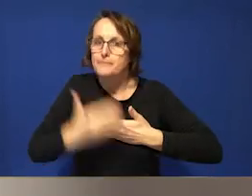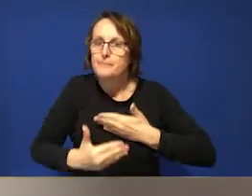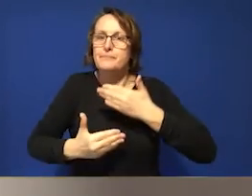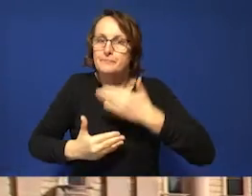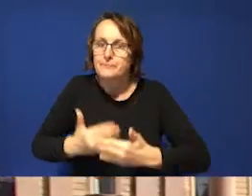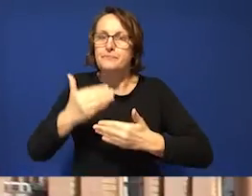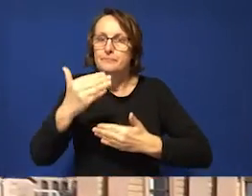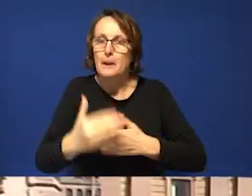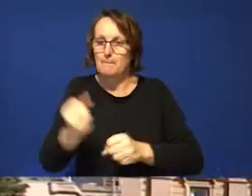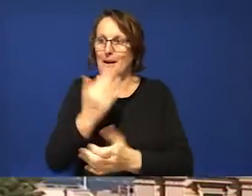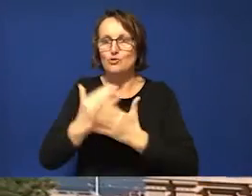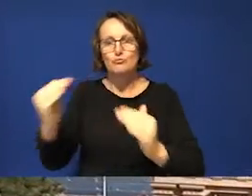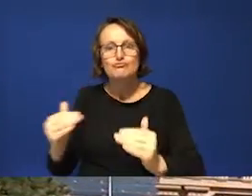just make sure it's good.